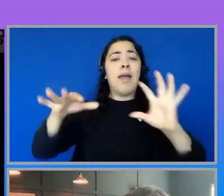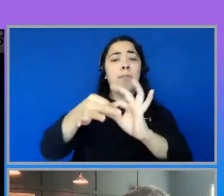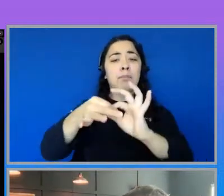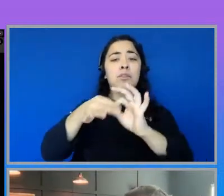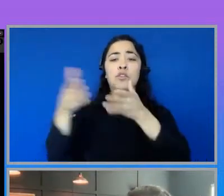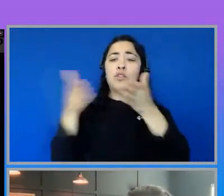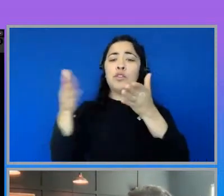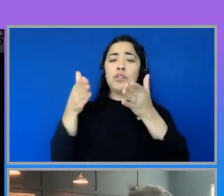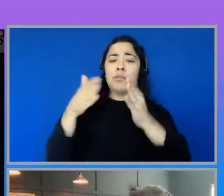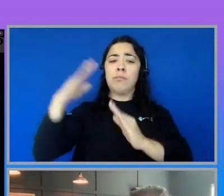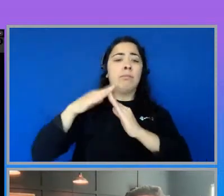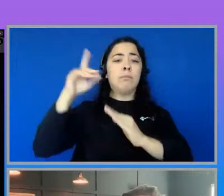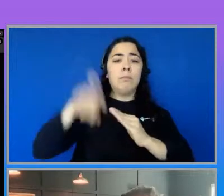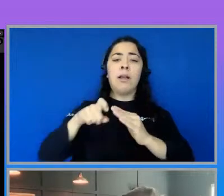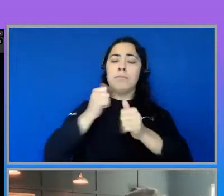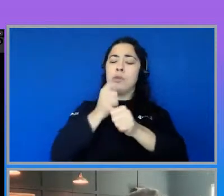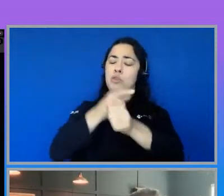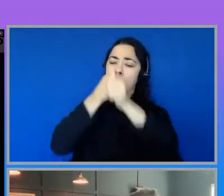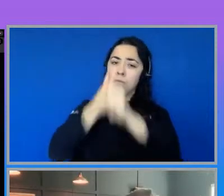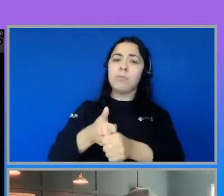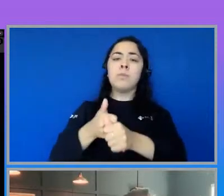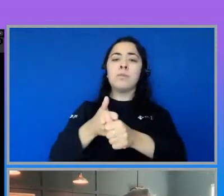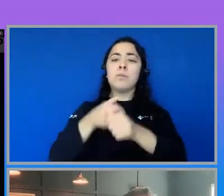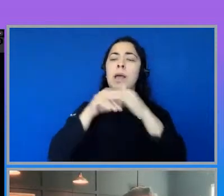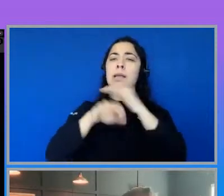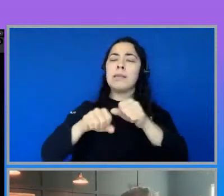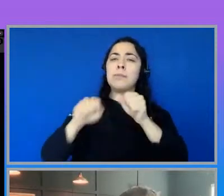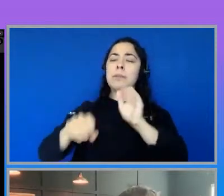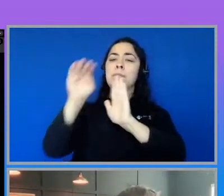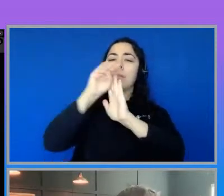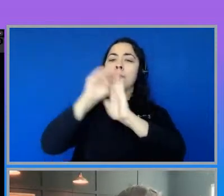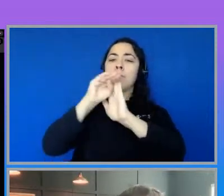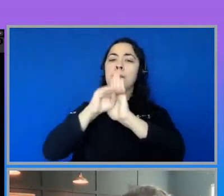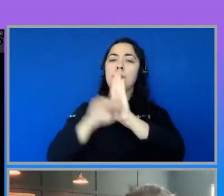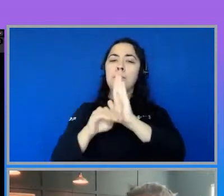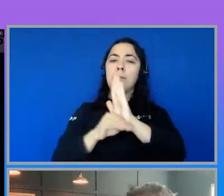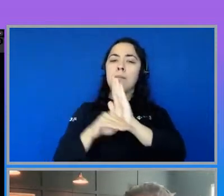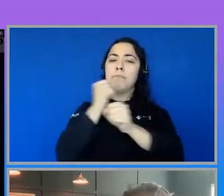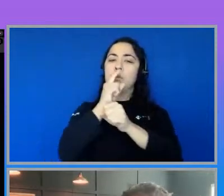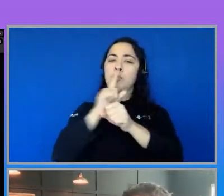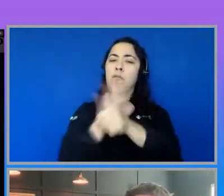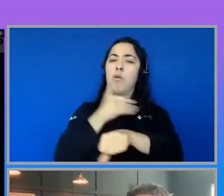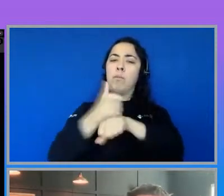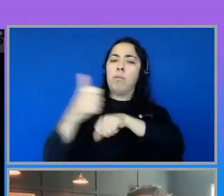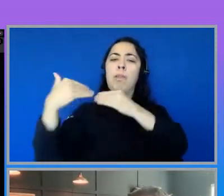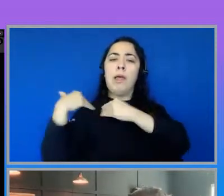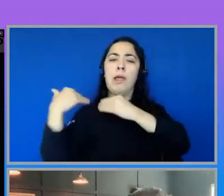accessibility statutes, fortifying premises liability, and enhancing the functional. The functional efficacy of